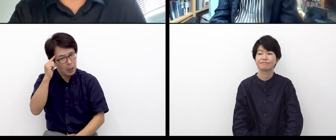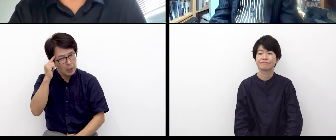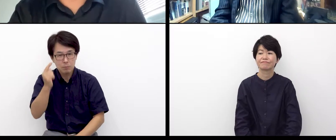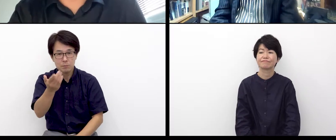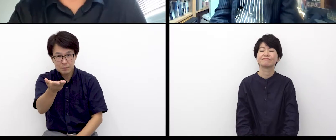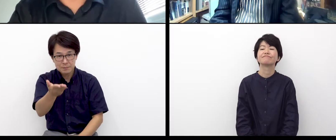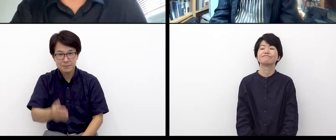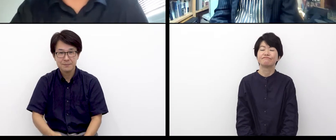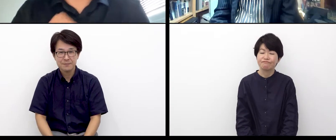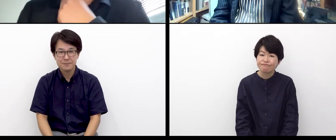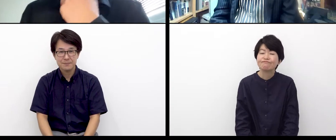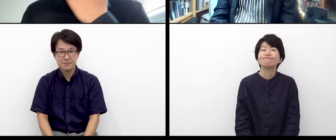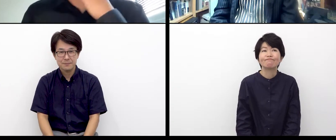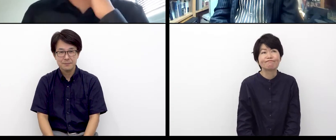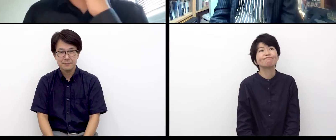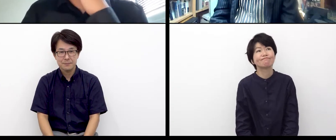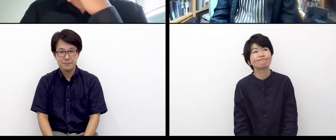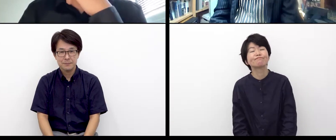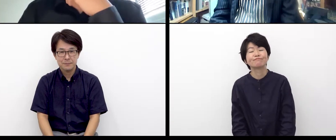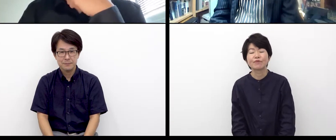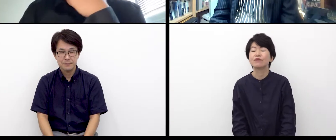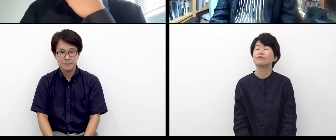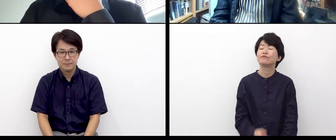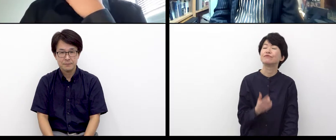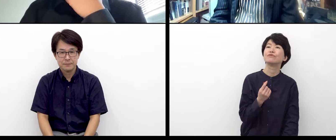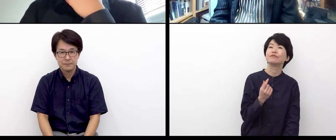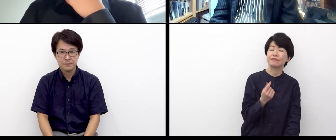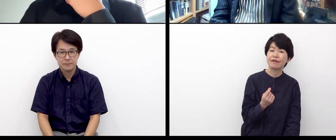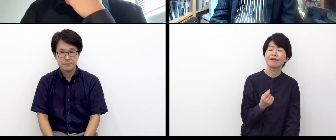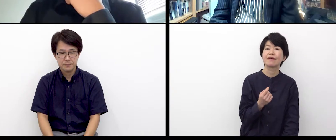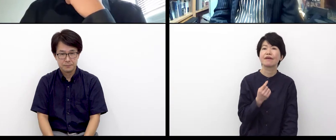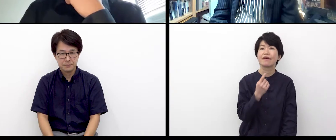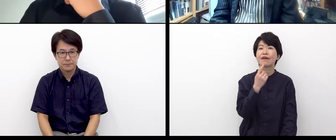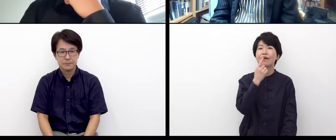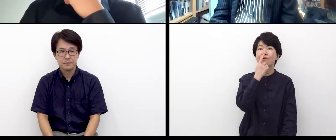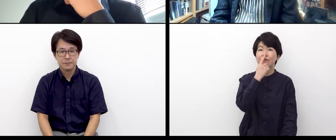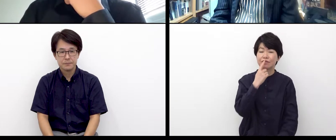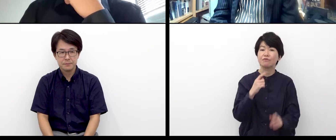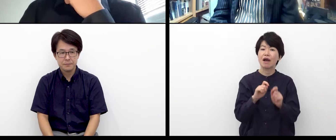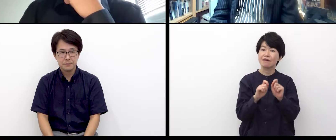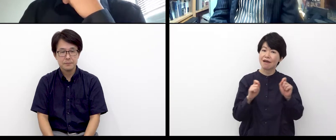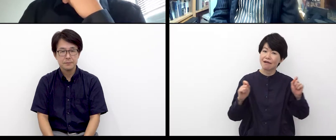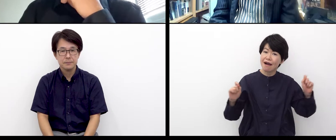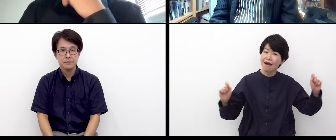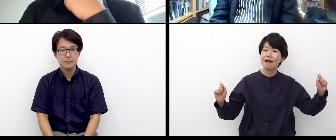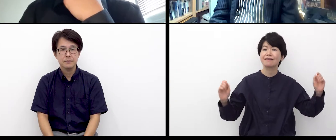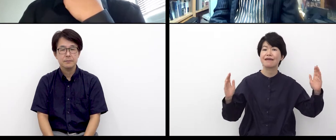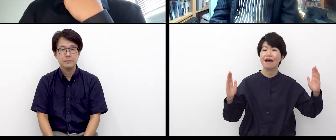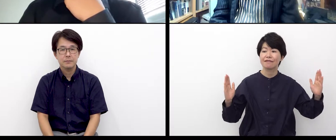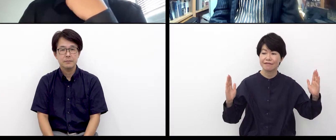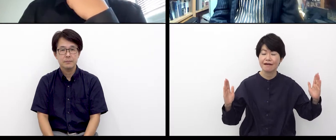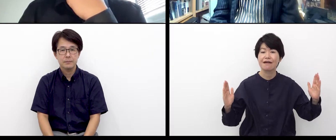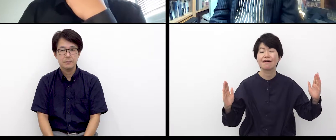Well, I have been in engaged in art brut for a long time.